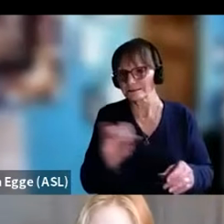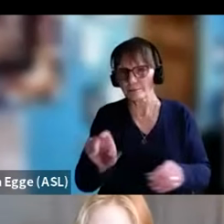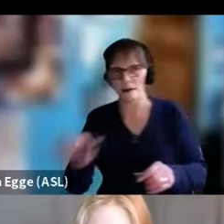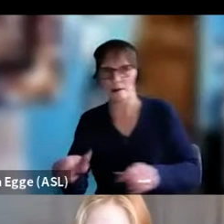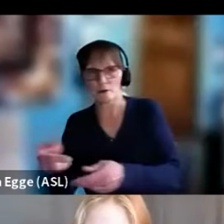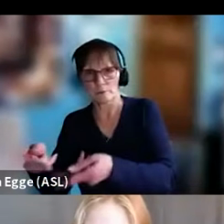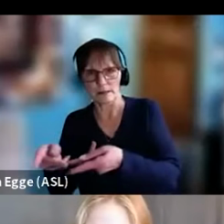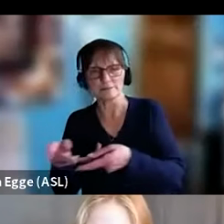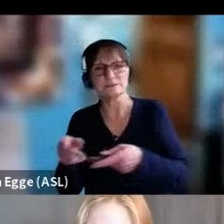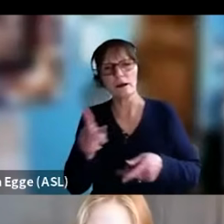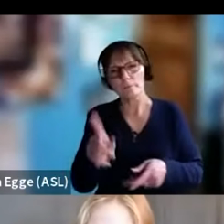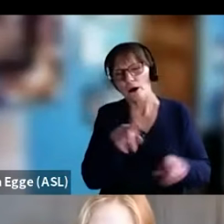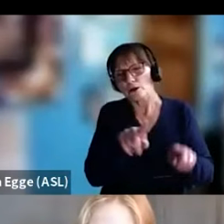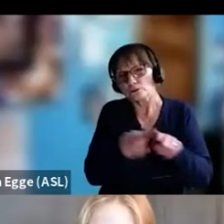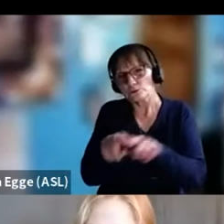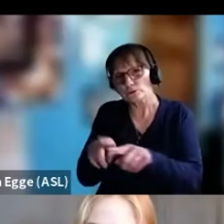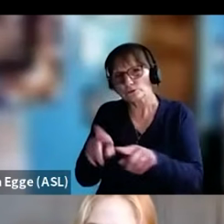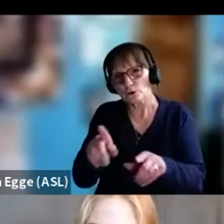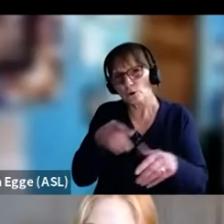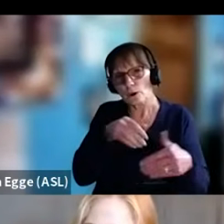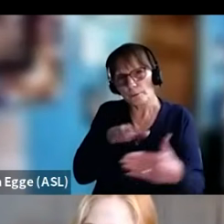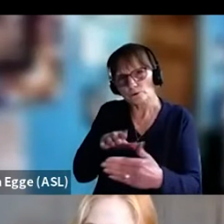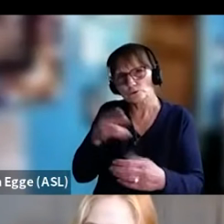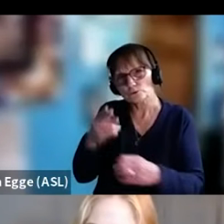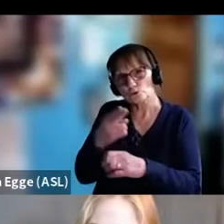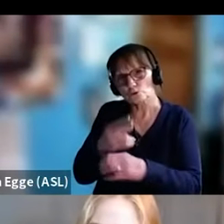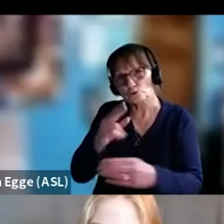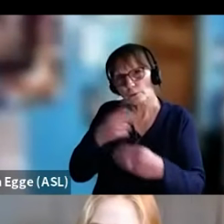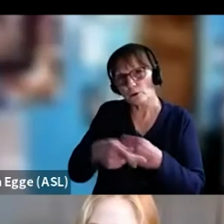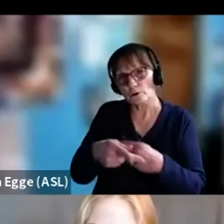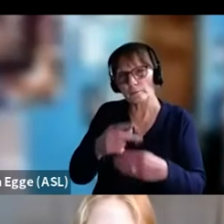And then there's also ways to use that program in shelter.